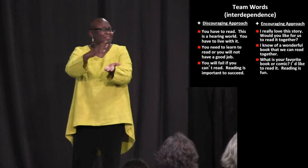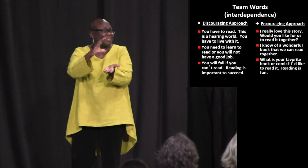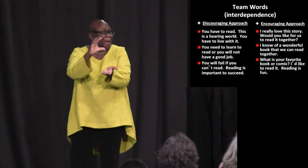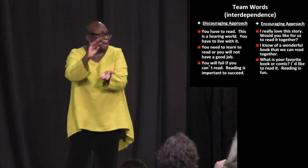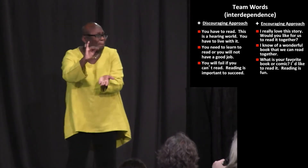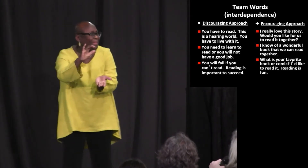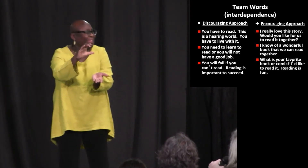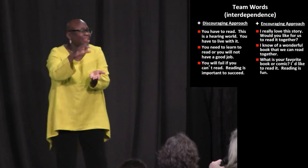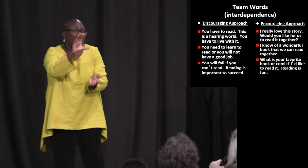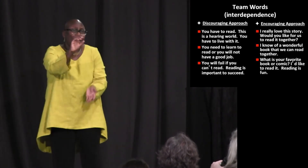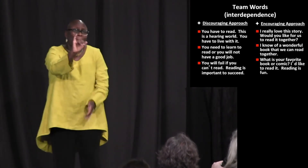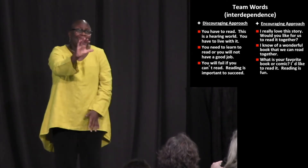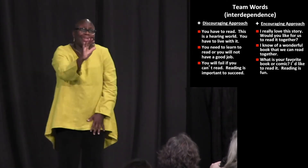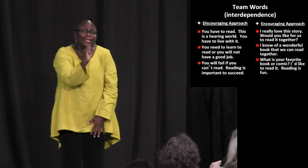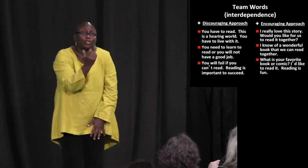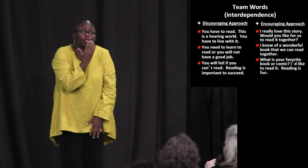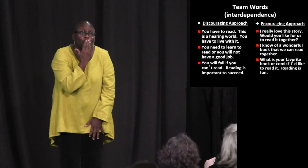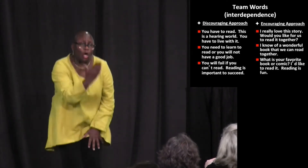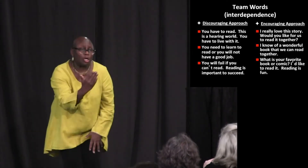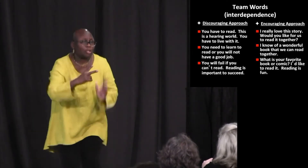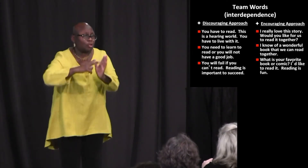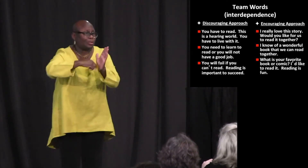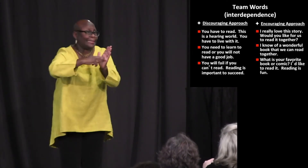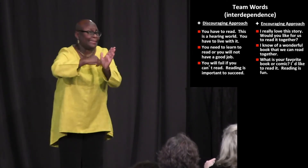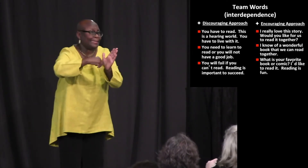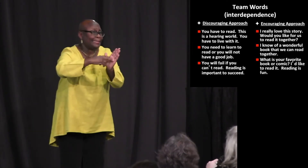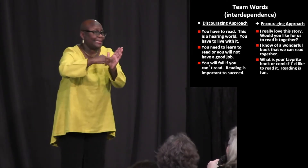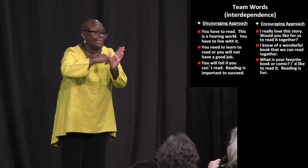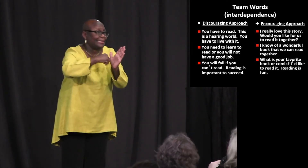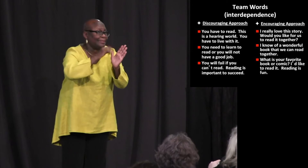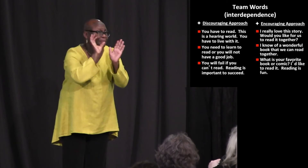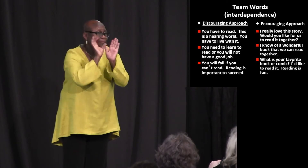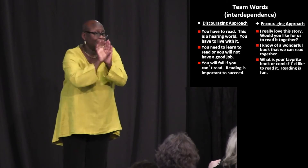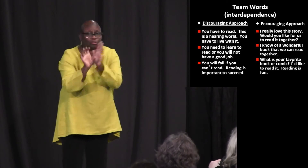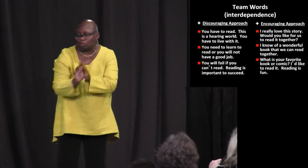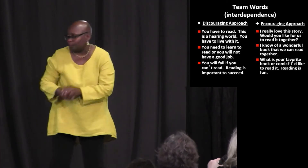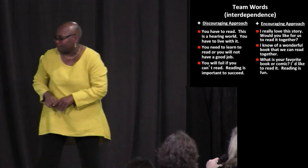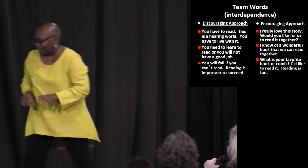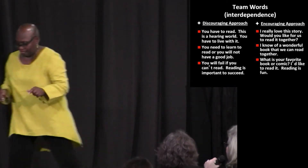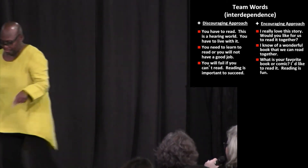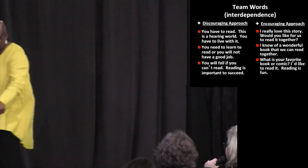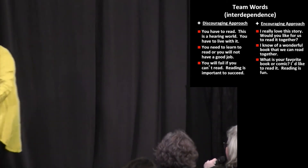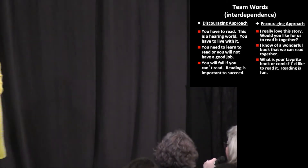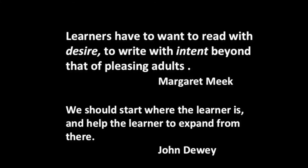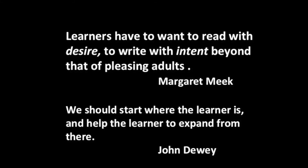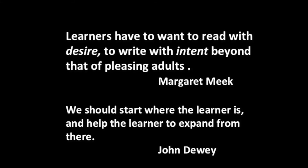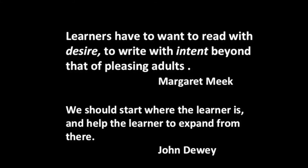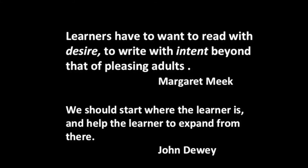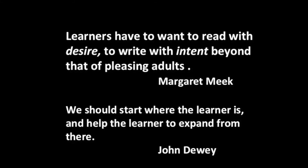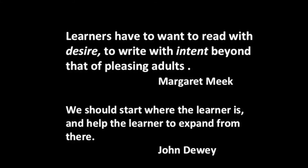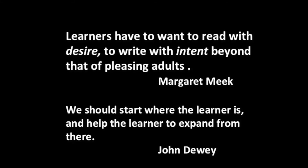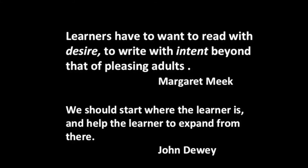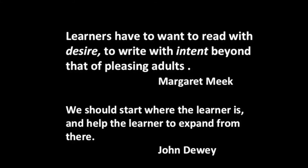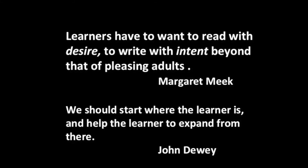I switch to the comic book because there is an emotional component to the story that keeps me engaged so I don't pay